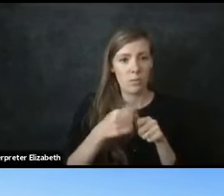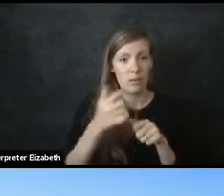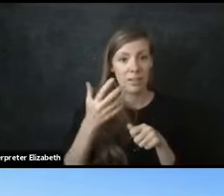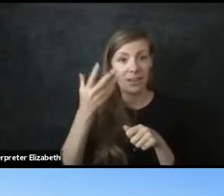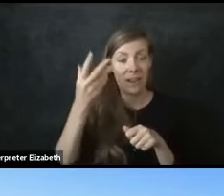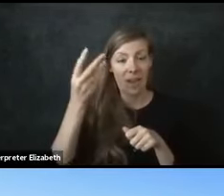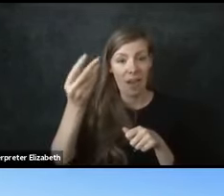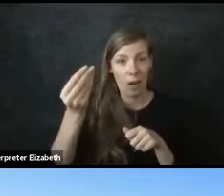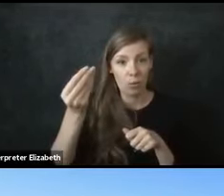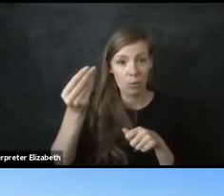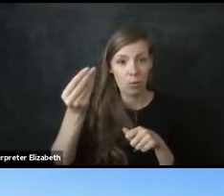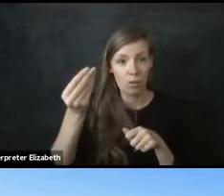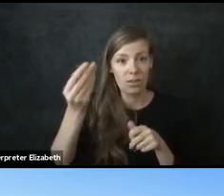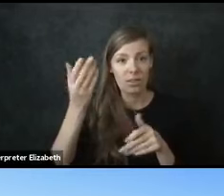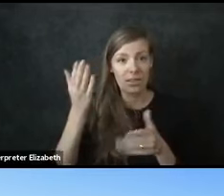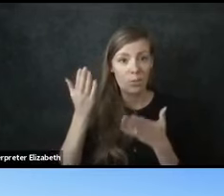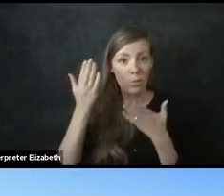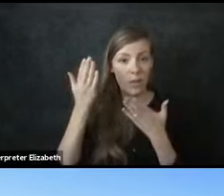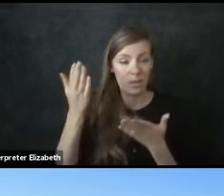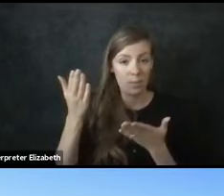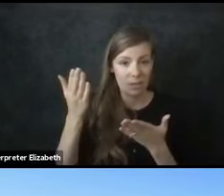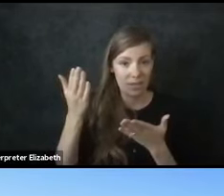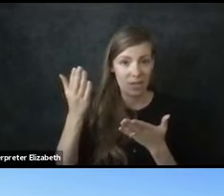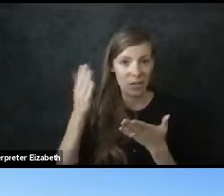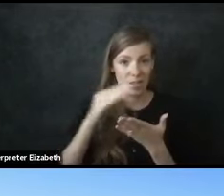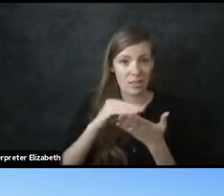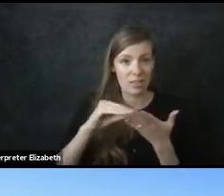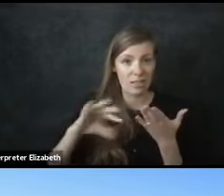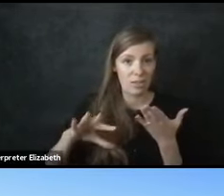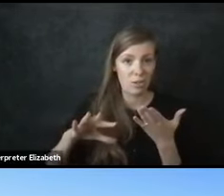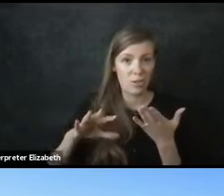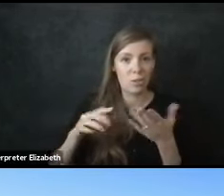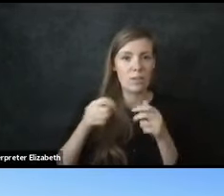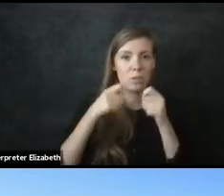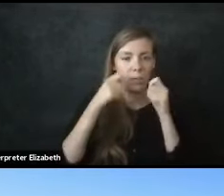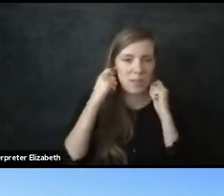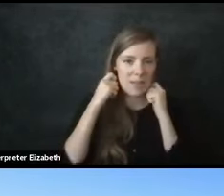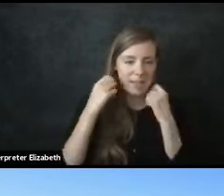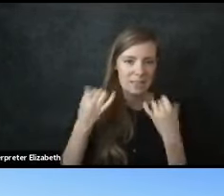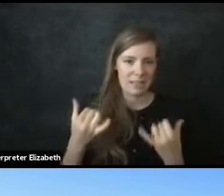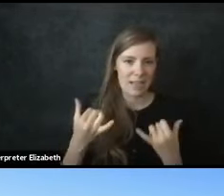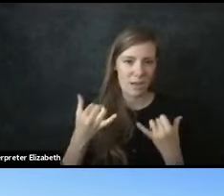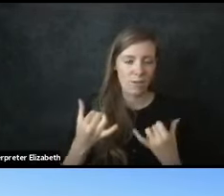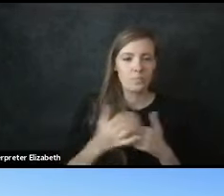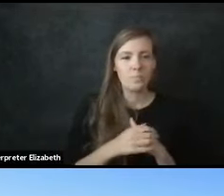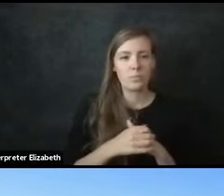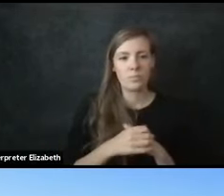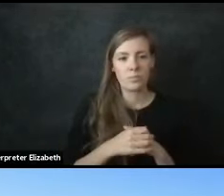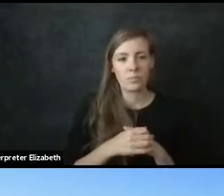It is a recommendation that students math at this time in school settings.